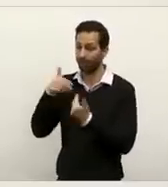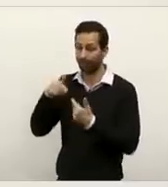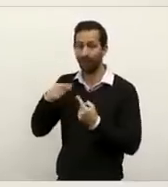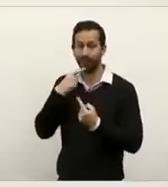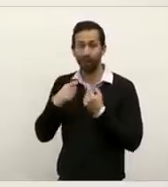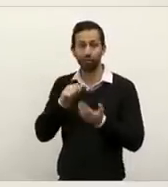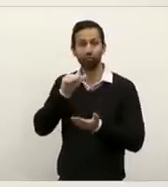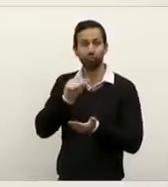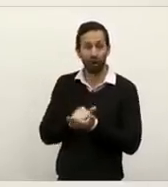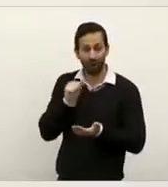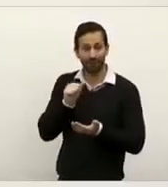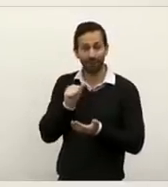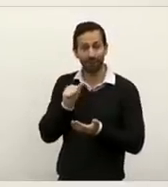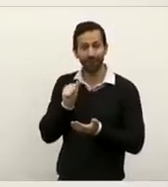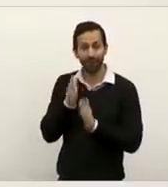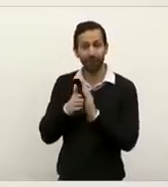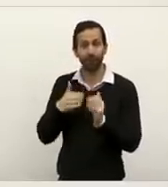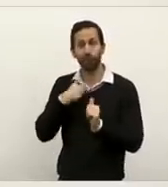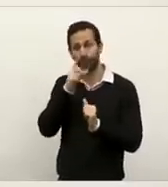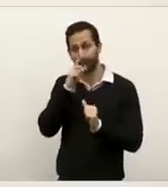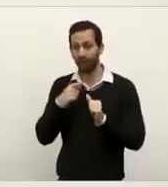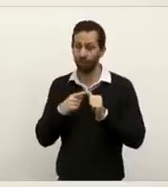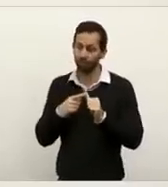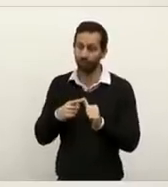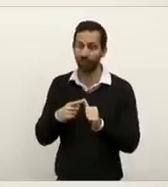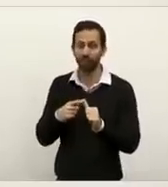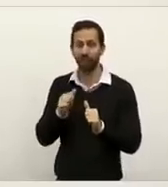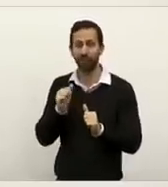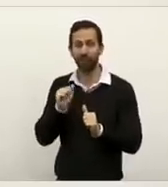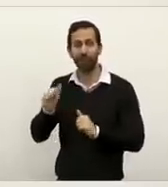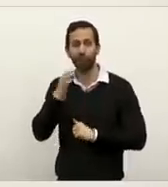that we could address those requests in a timely way.